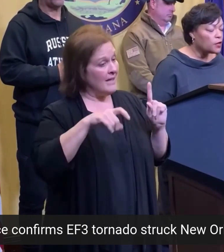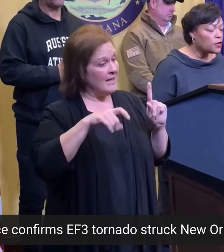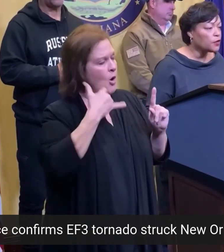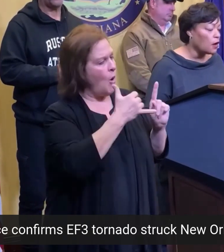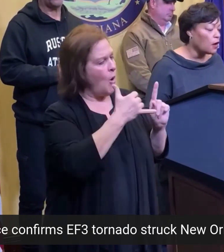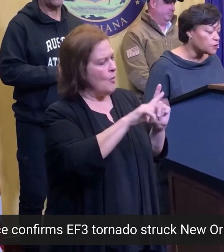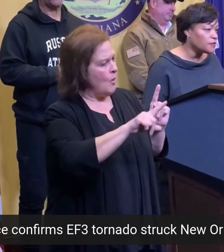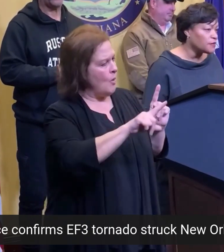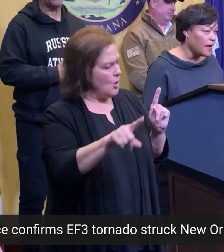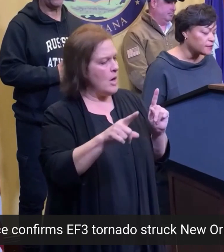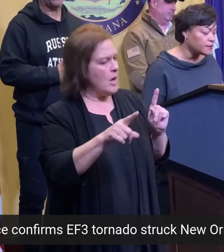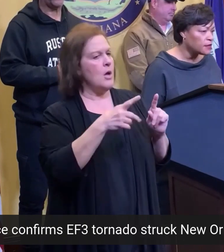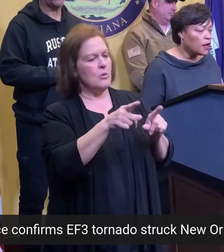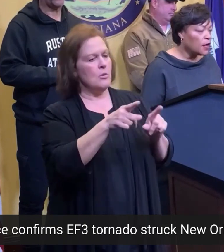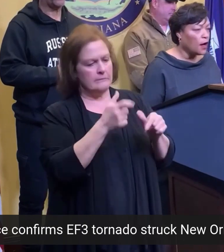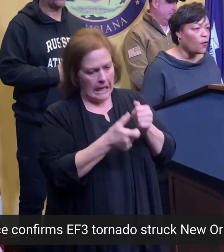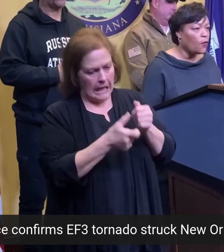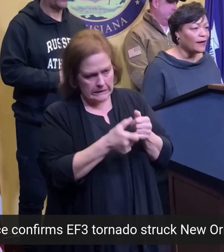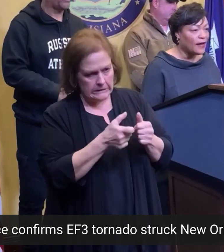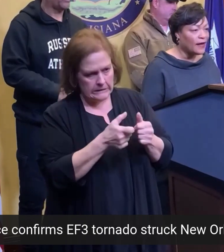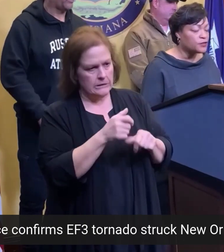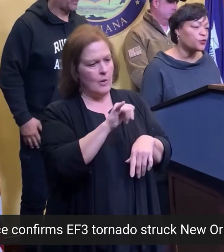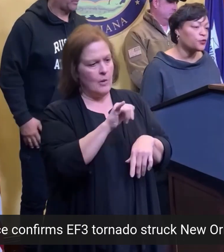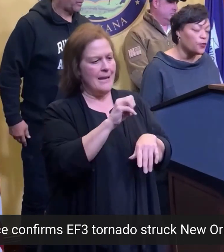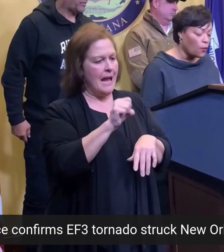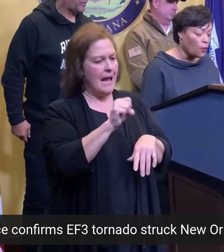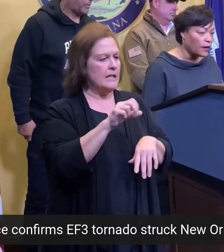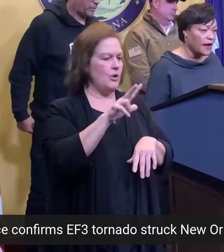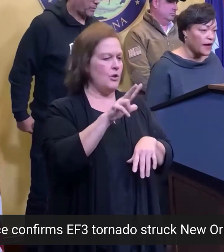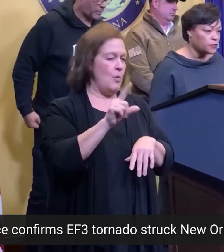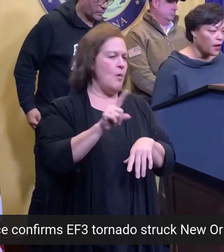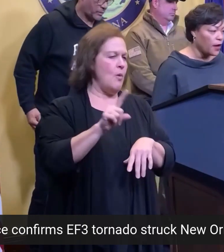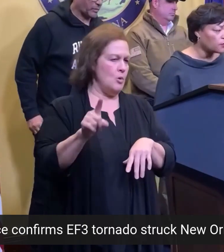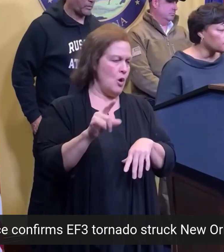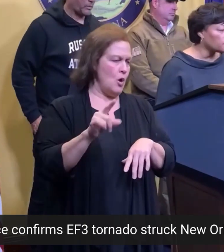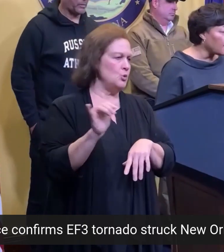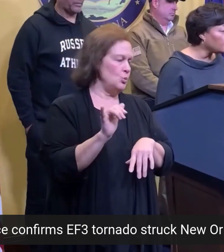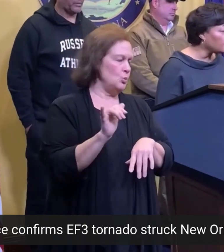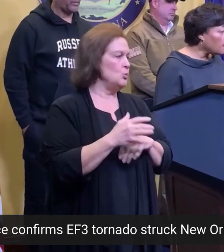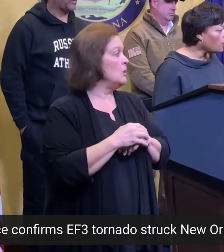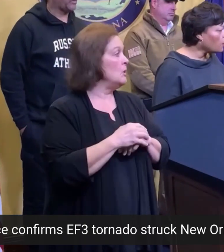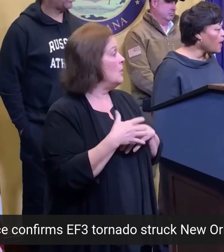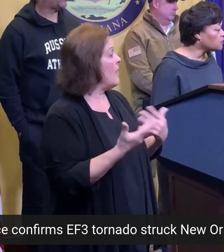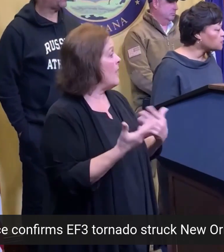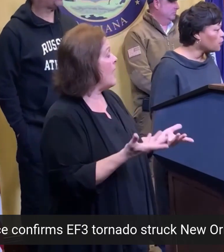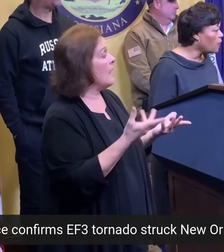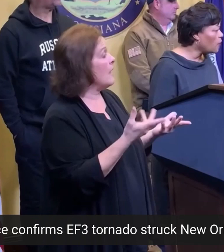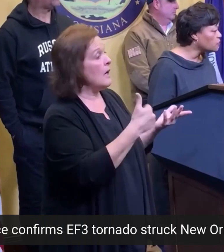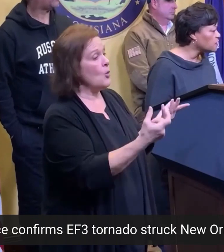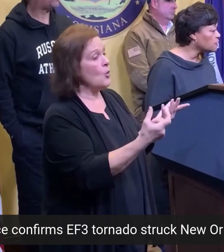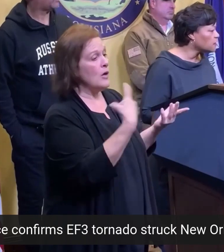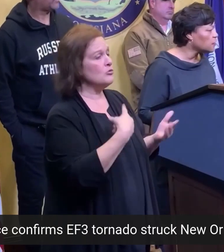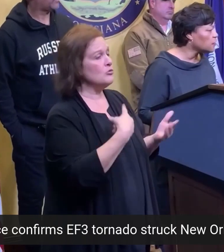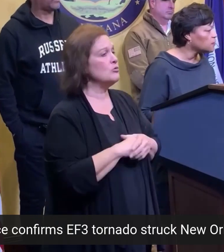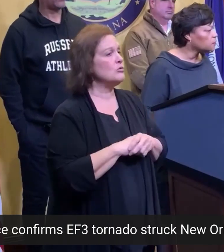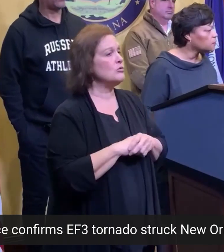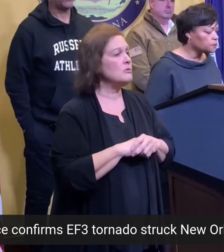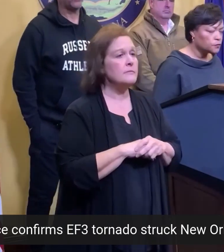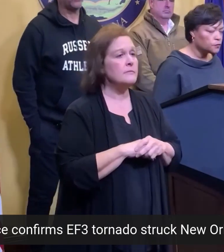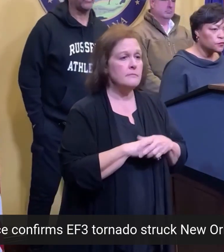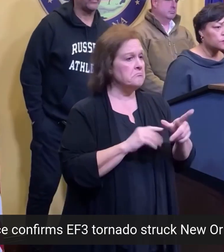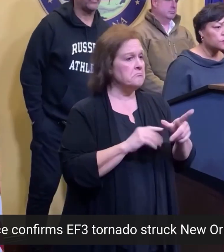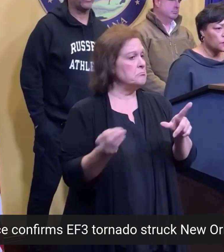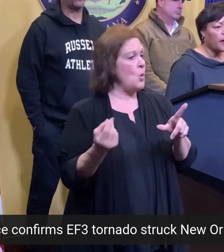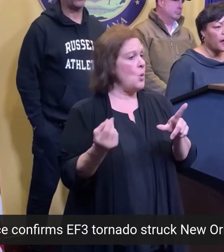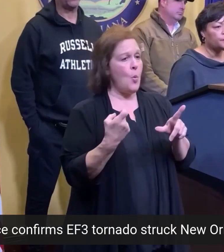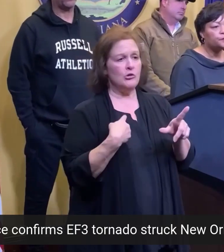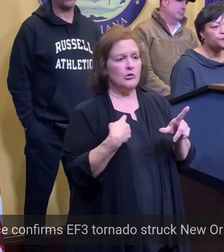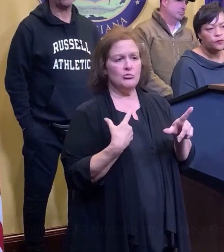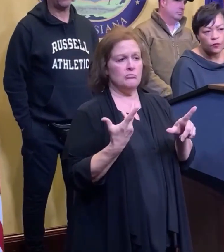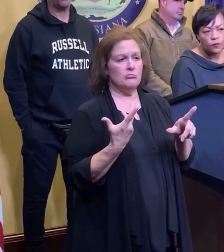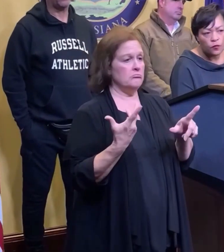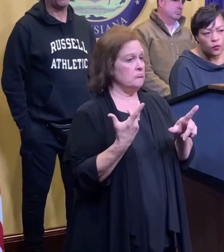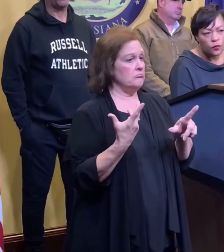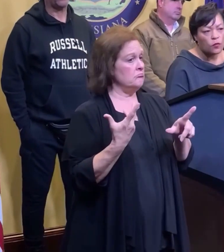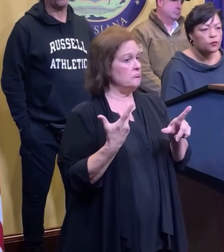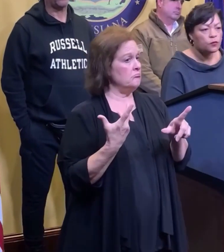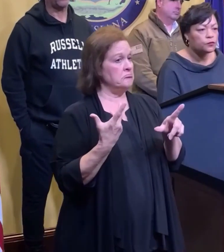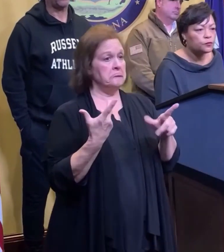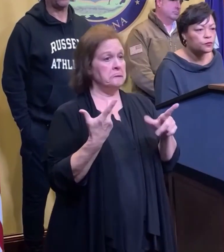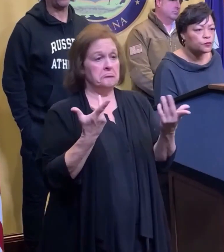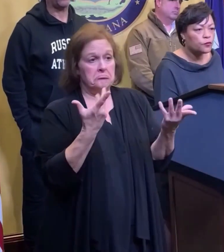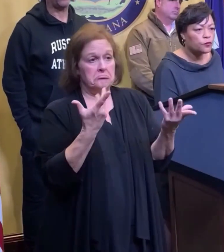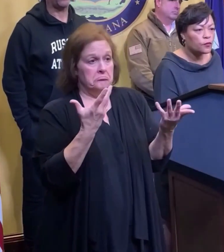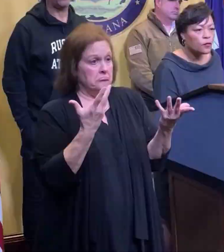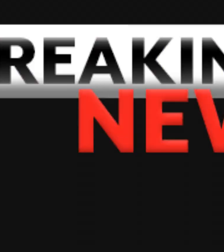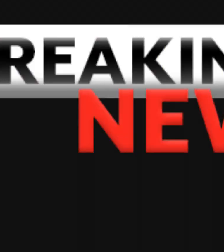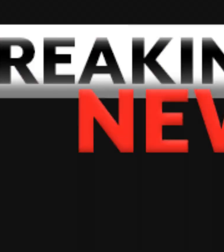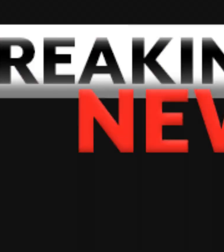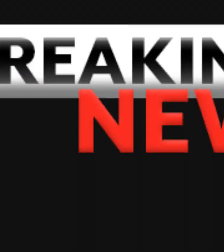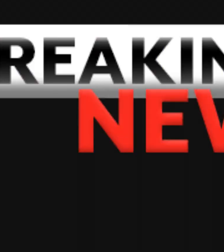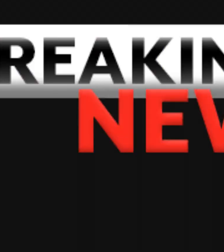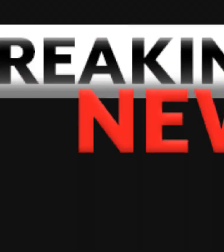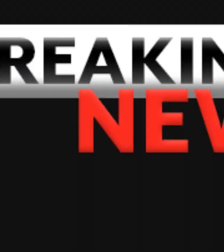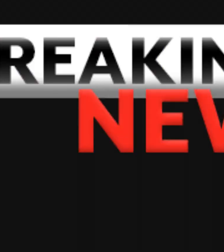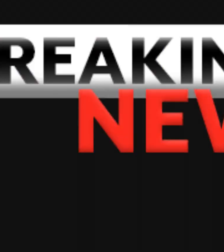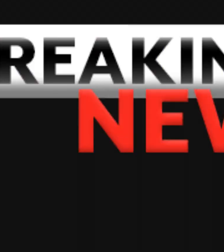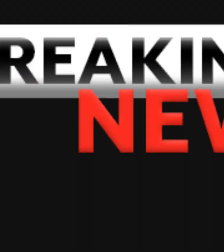you can also text yes to 311 as well so with that we'll ask for questions as needed okay